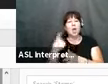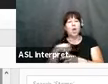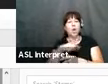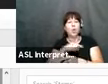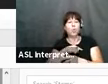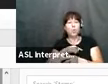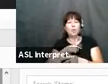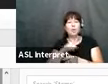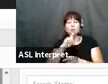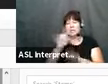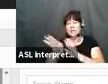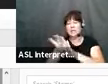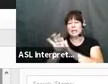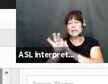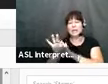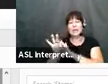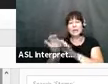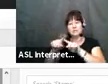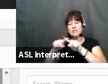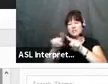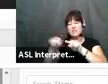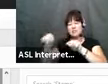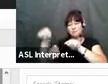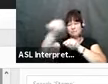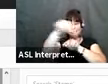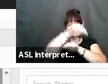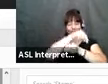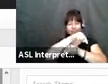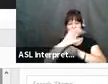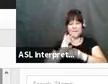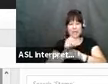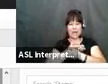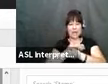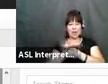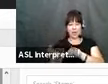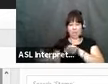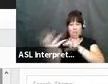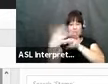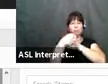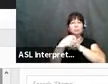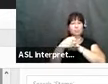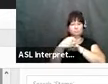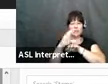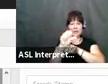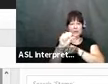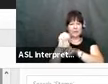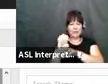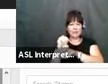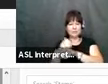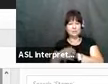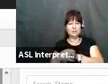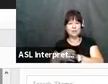Marin and Napa have a smaller population base. Napa is about one hundred and thirty five thousand. We are at five hundred thousand.